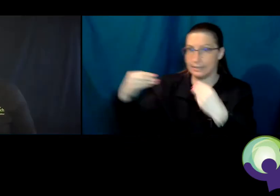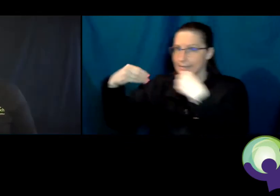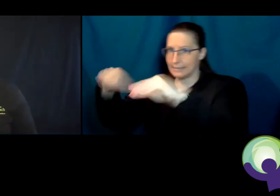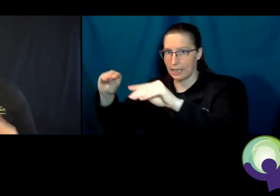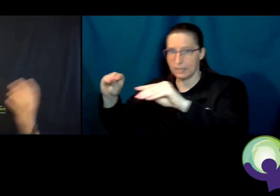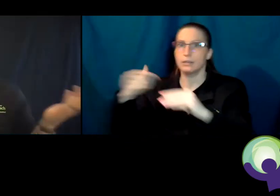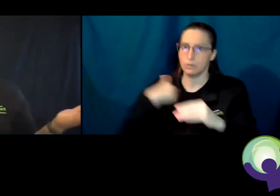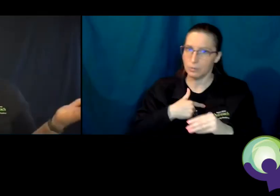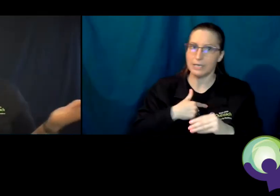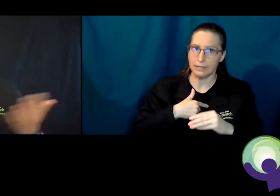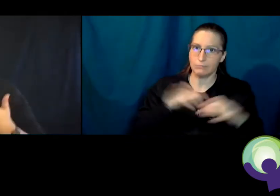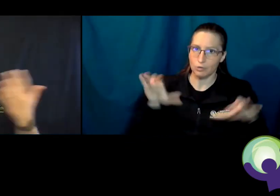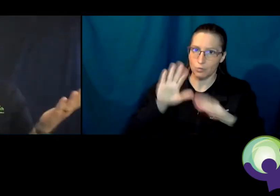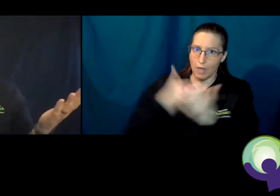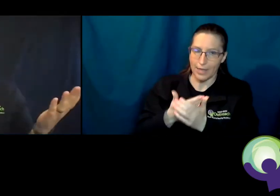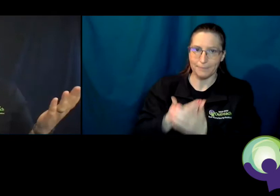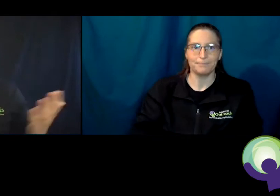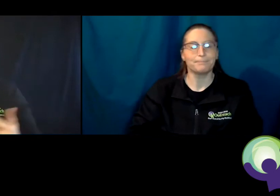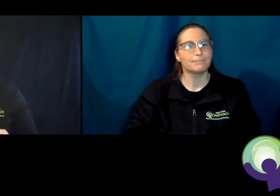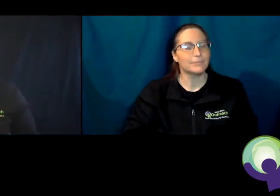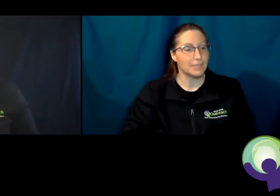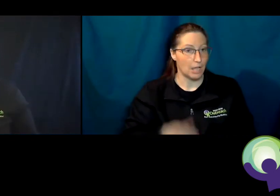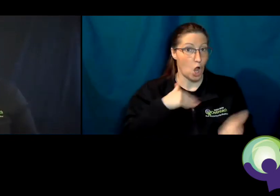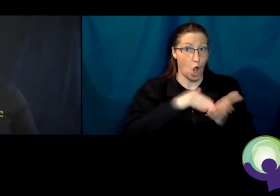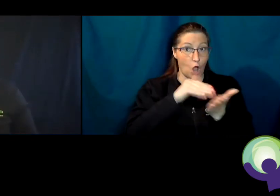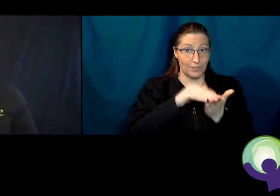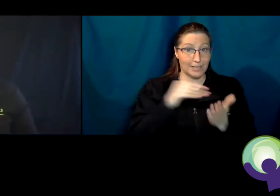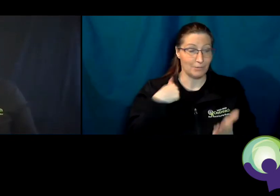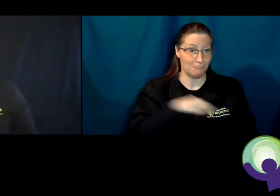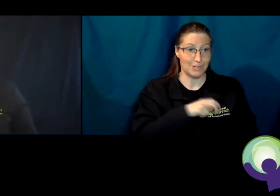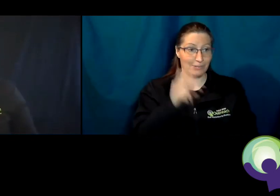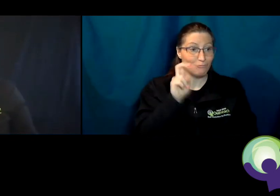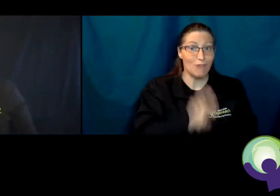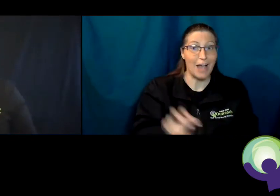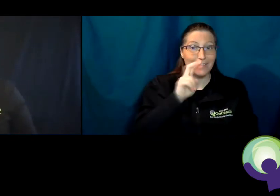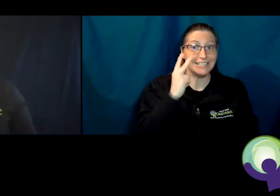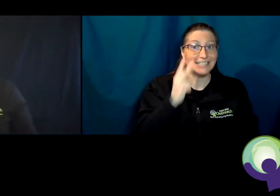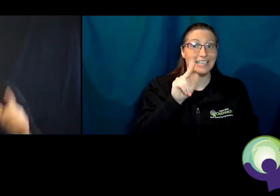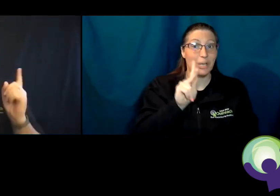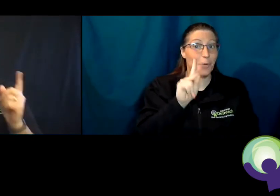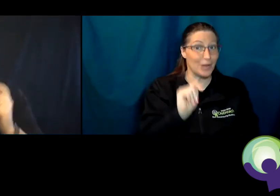So often even our travels we see Kwik Trip trucks on the road and we know exactly what